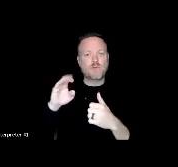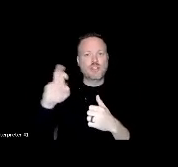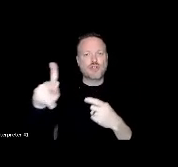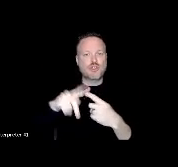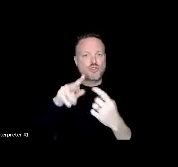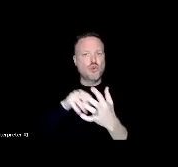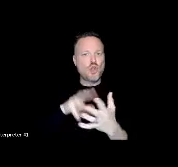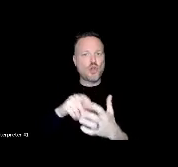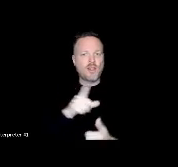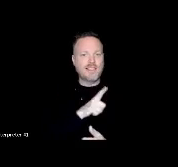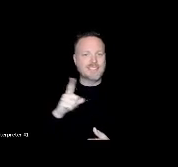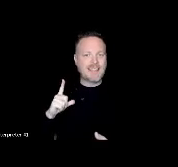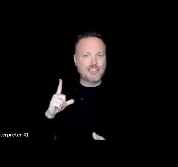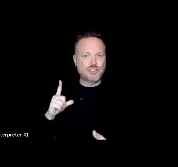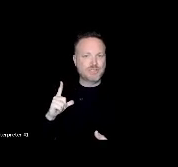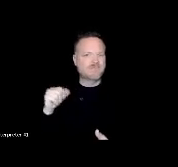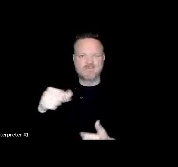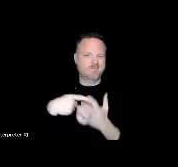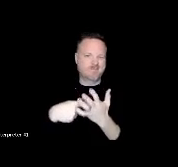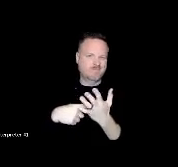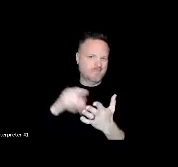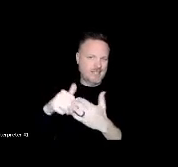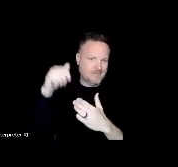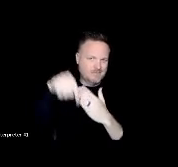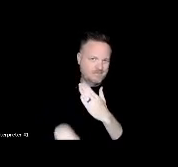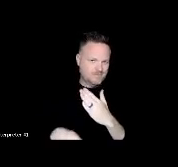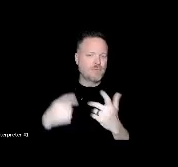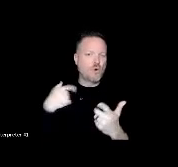I won't go into detail on this as well, because I know we're going to have some good discussion